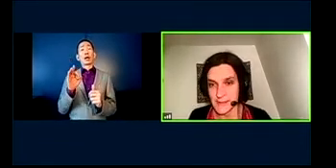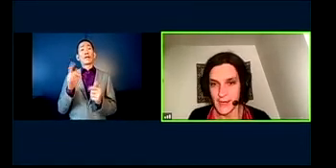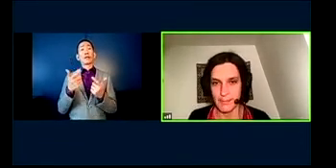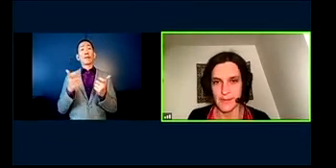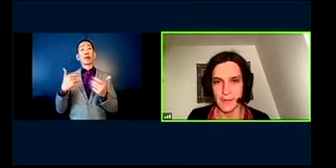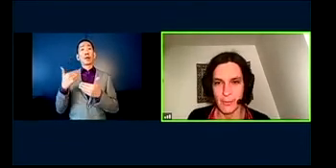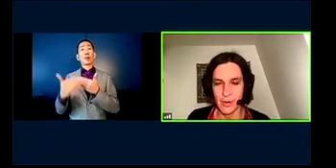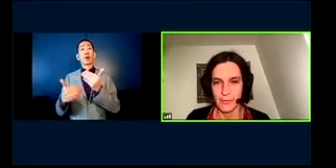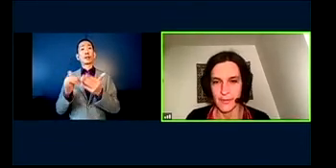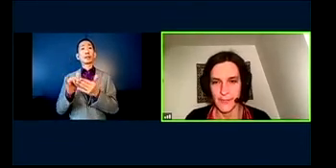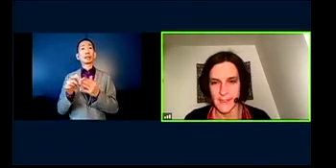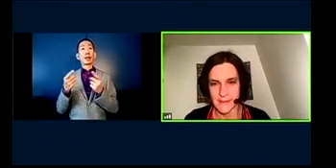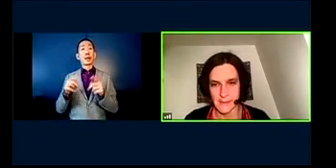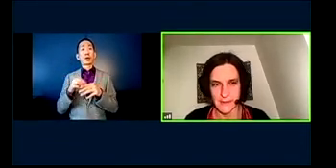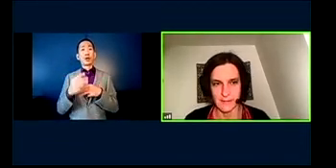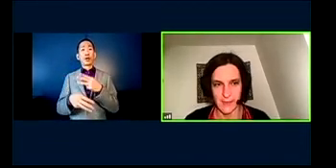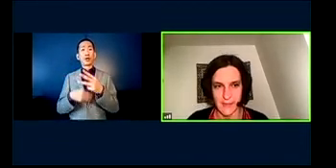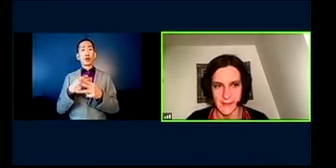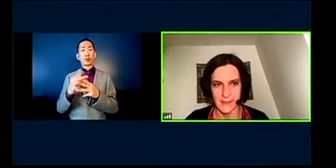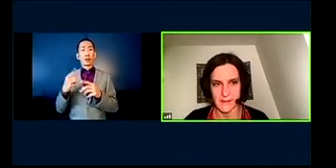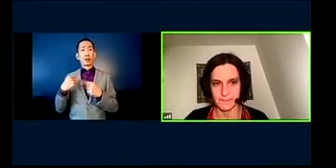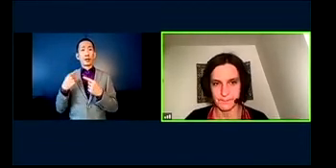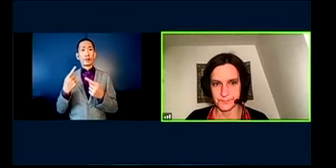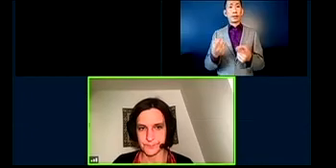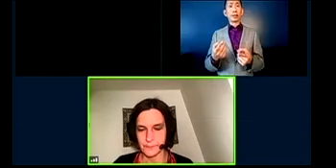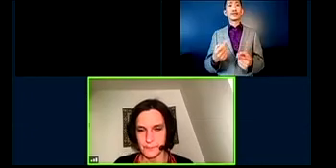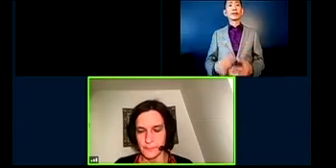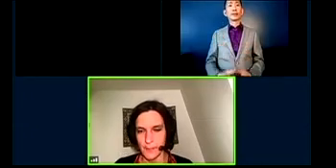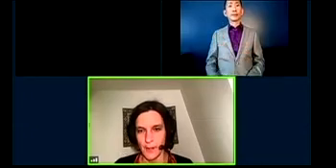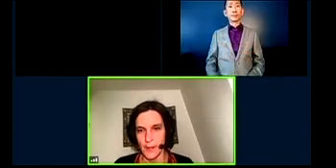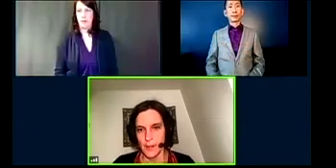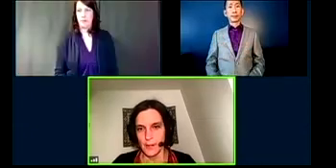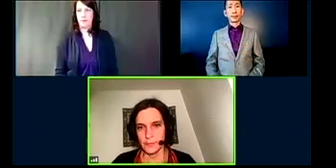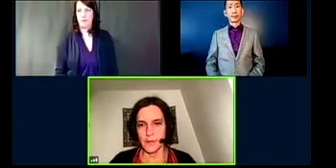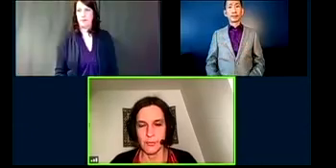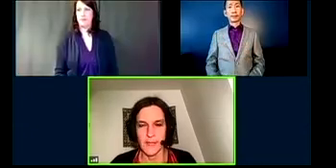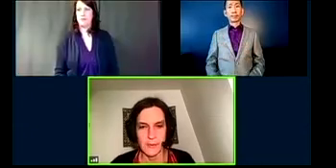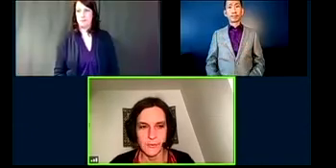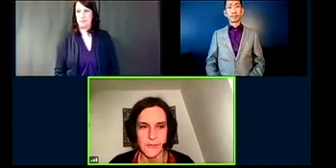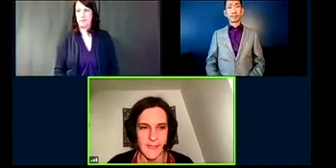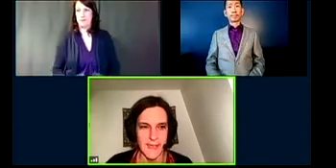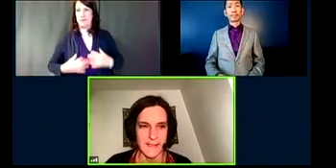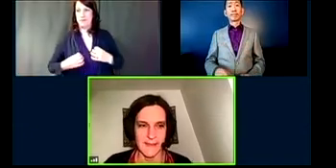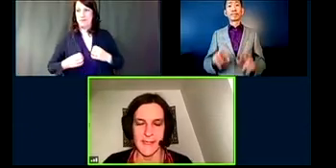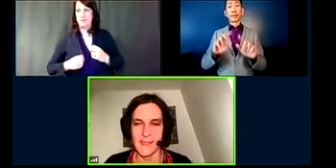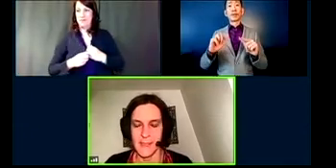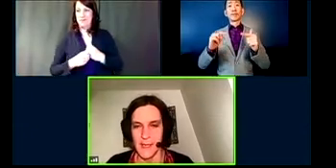IS REALLY ONE OF THE BIG PROGRESS THAT HAPPENED IN THE WORLD OVER THE LAST SEVERAL DECADES.